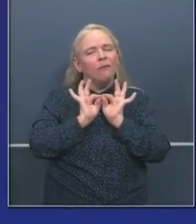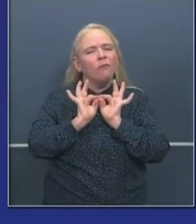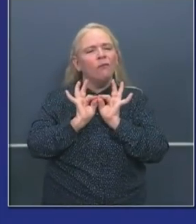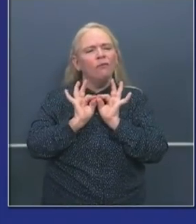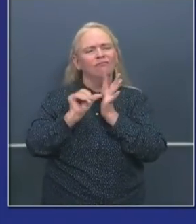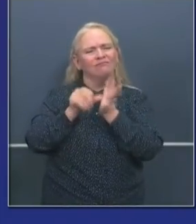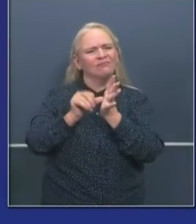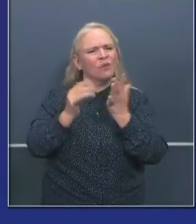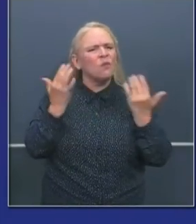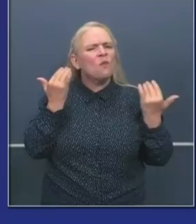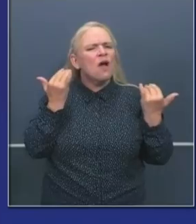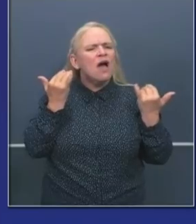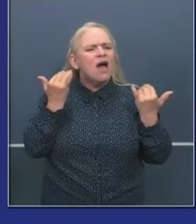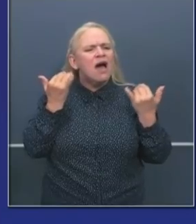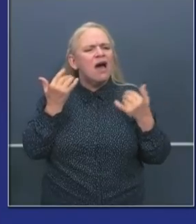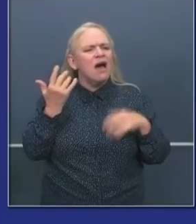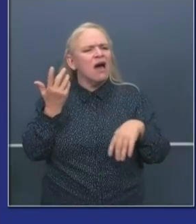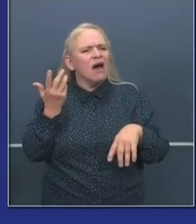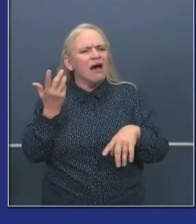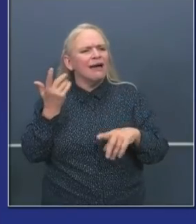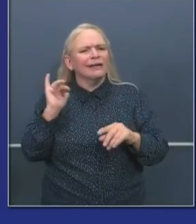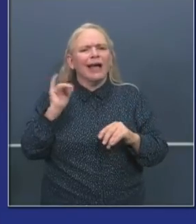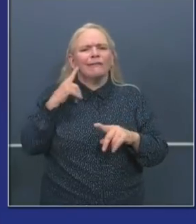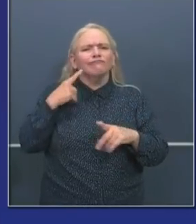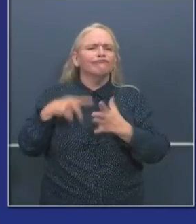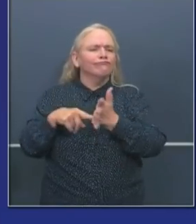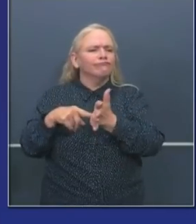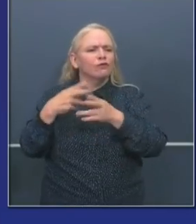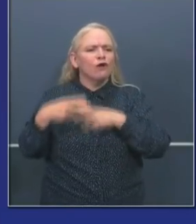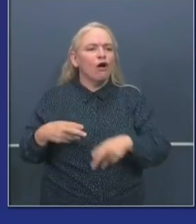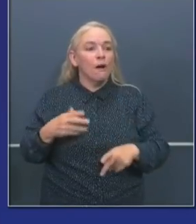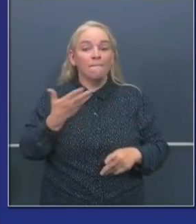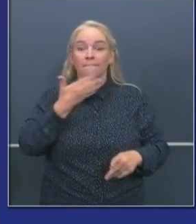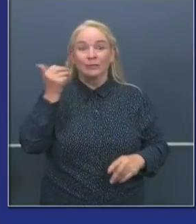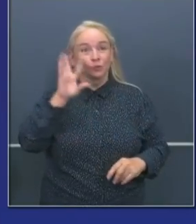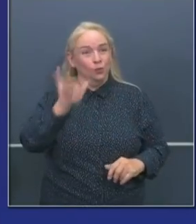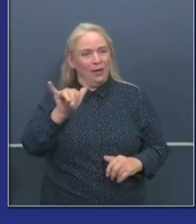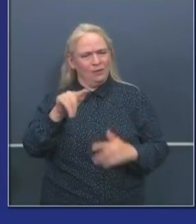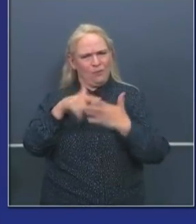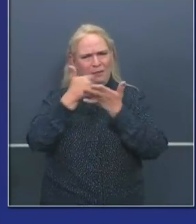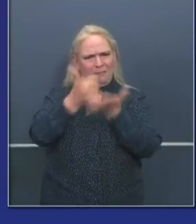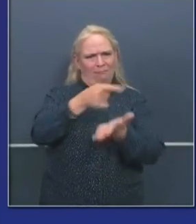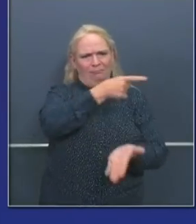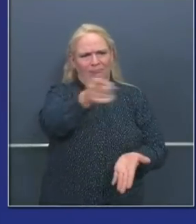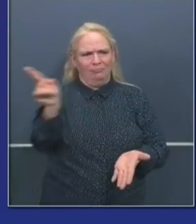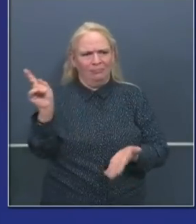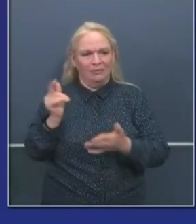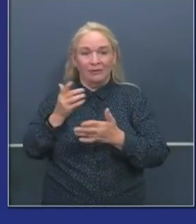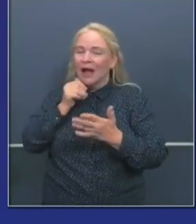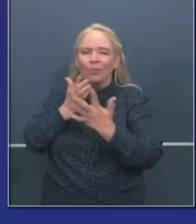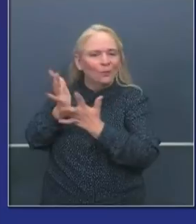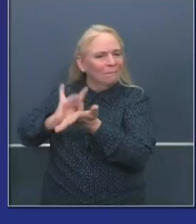AS WE CAN BUT AS POINTED AS WE CAN AS A REMINDER OF THIS SIGNIFICANCE WE PLACE ON WHAT WE REFER TO AS A NON-